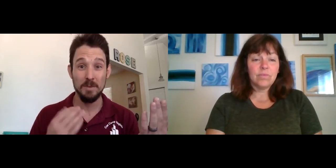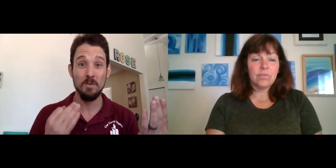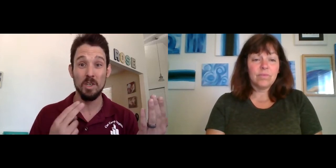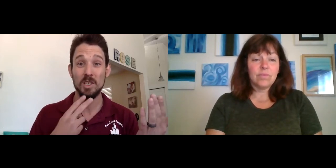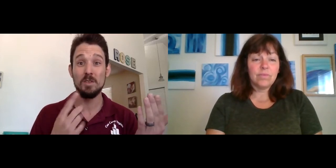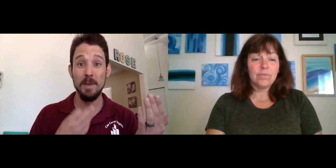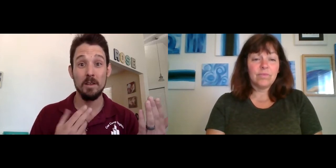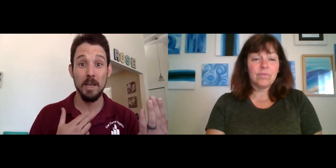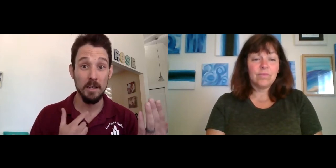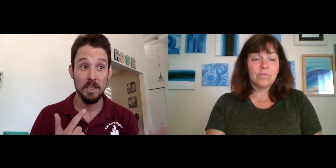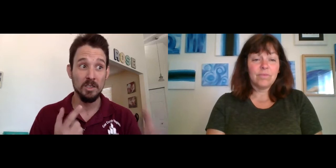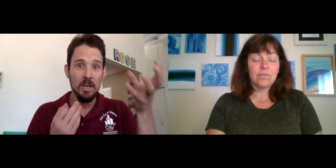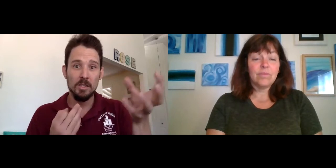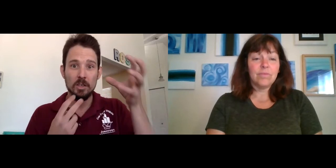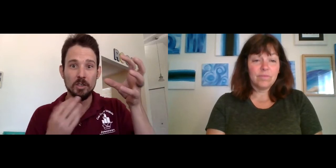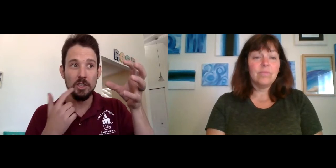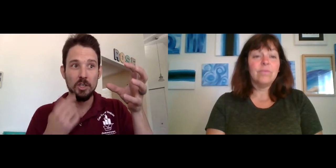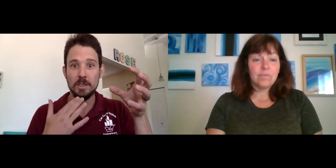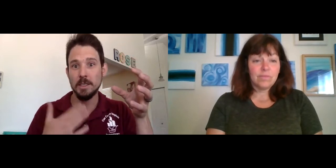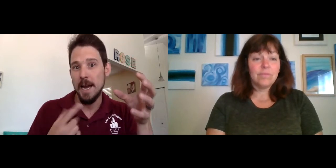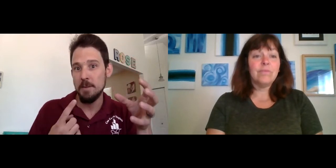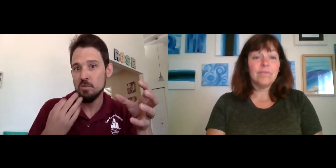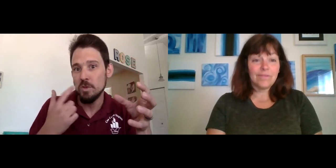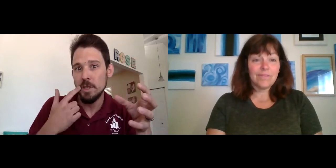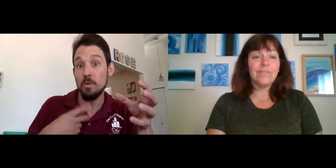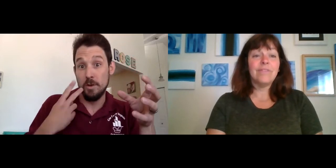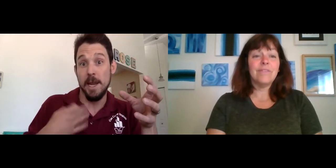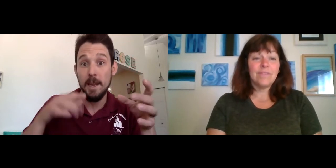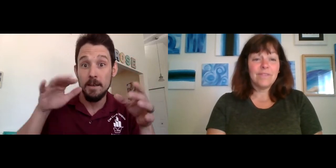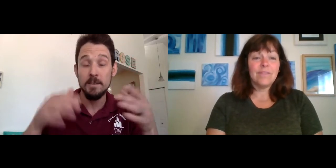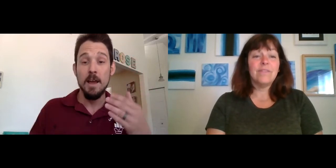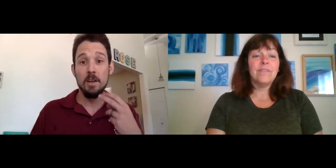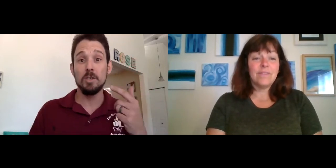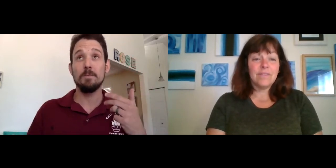for Cued American English so you're learning to type with your hands--